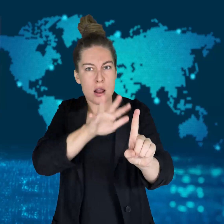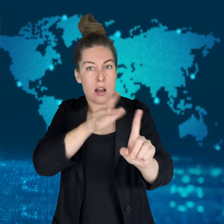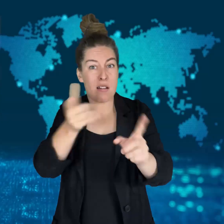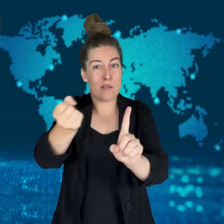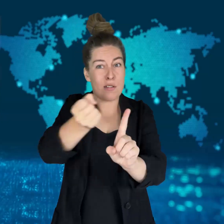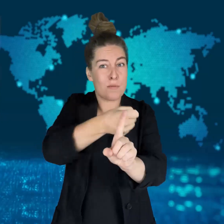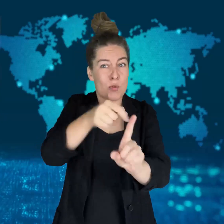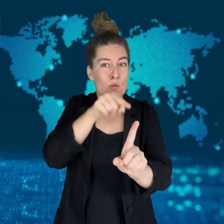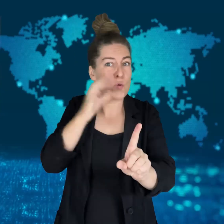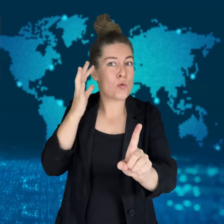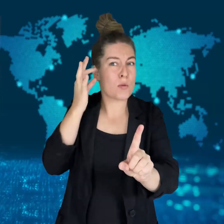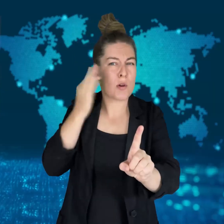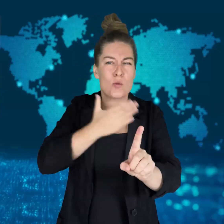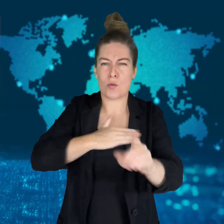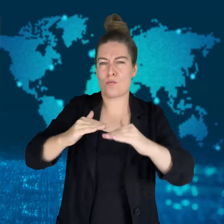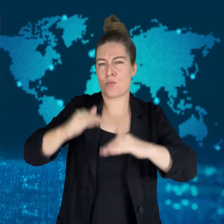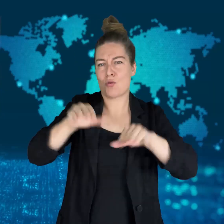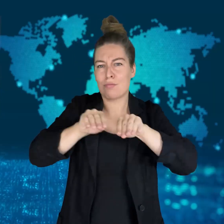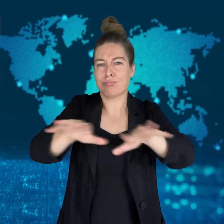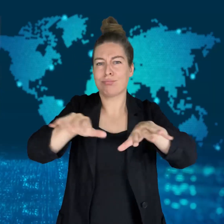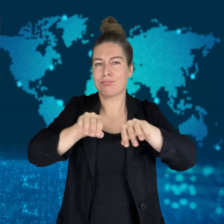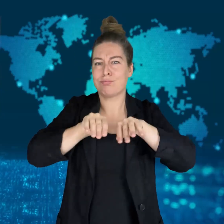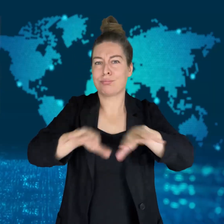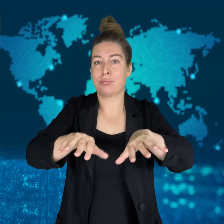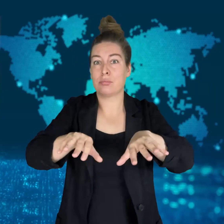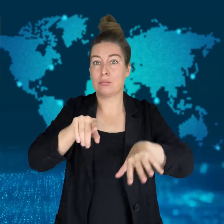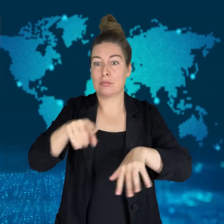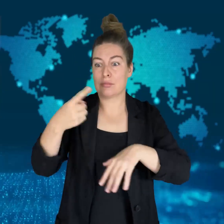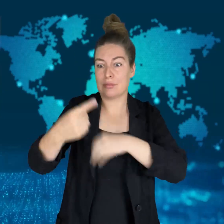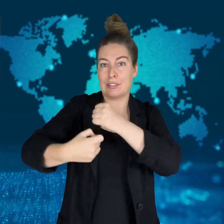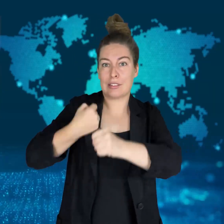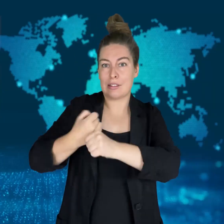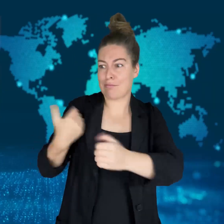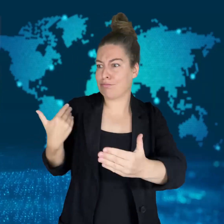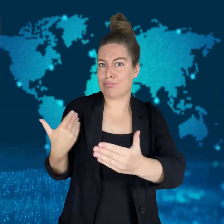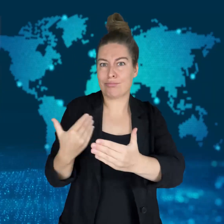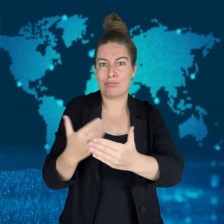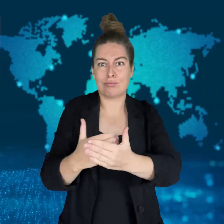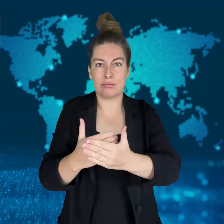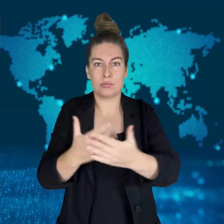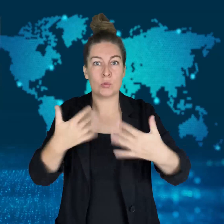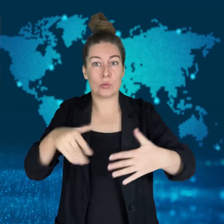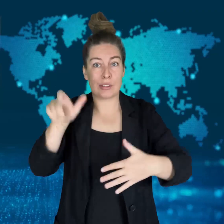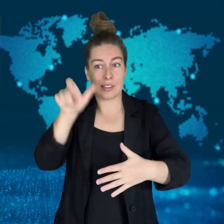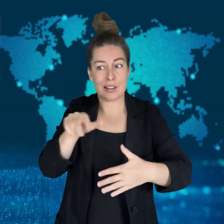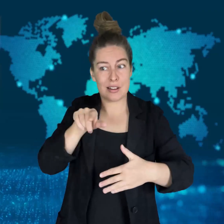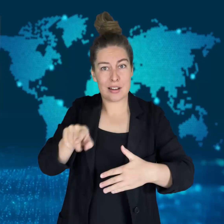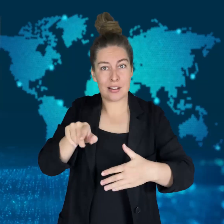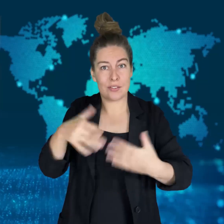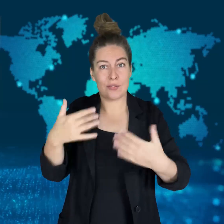machismo, and violence against women.